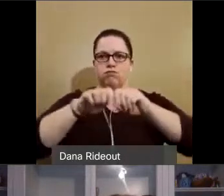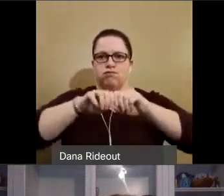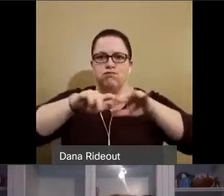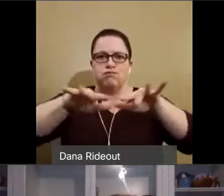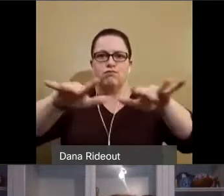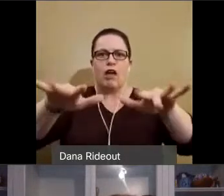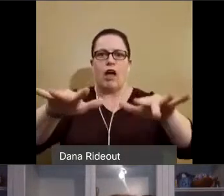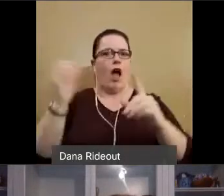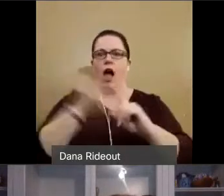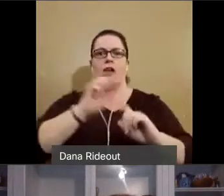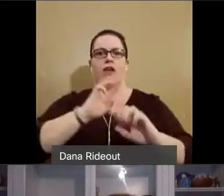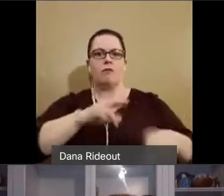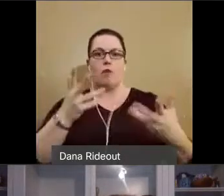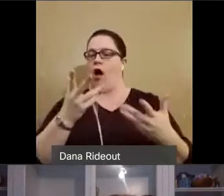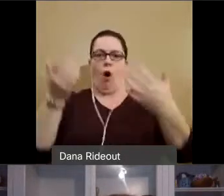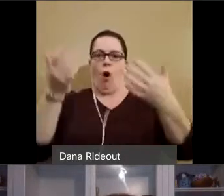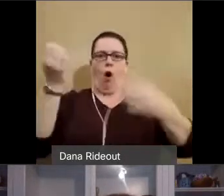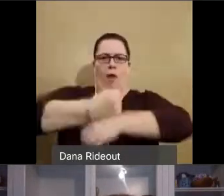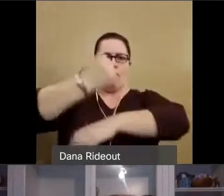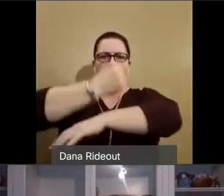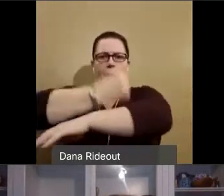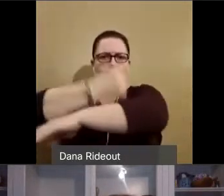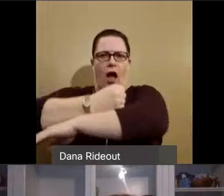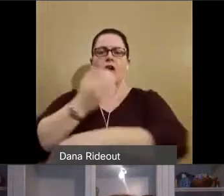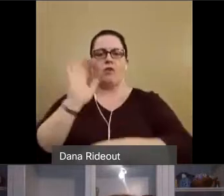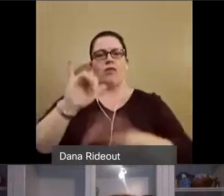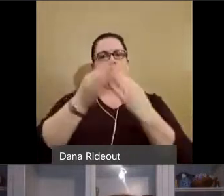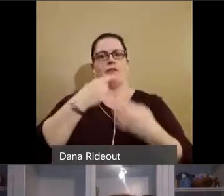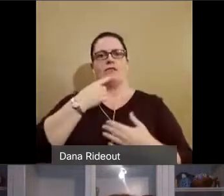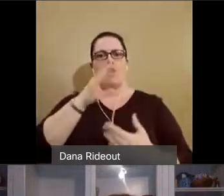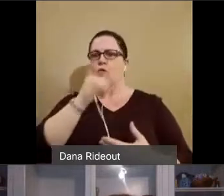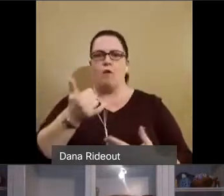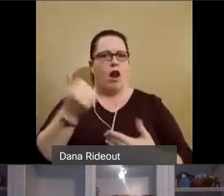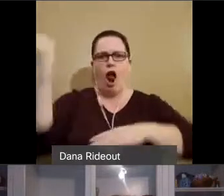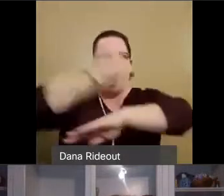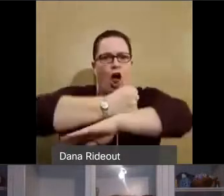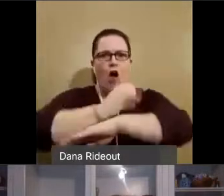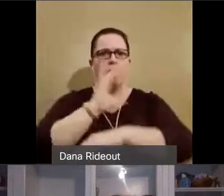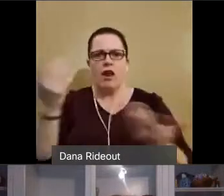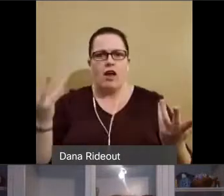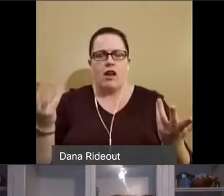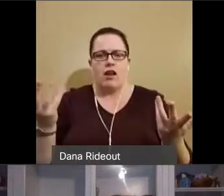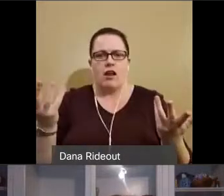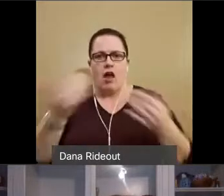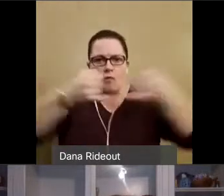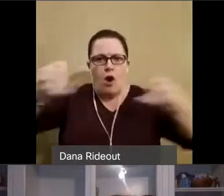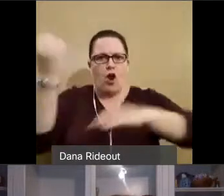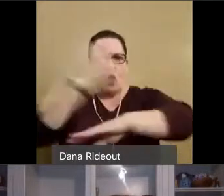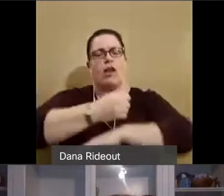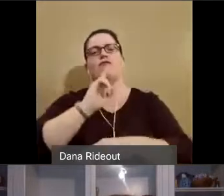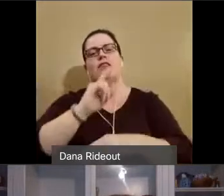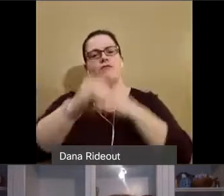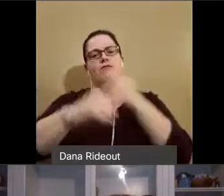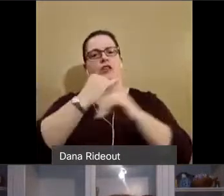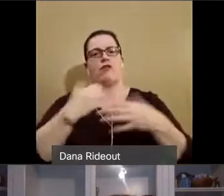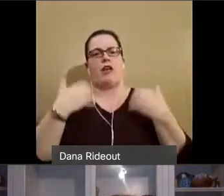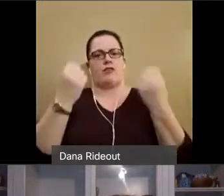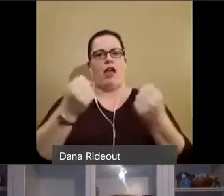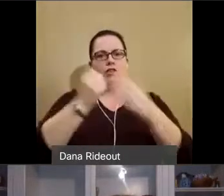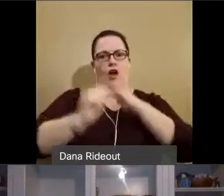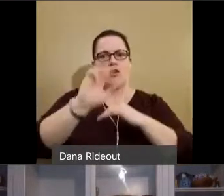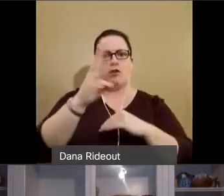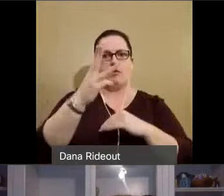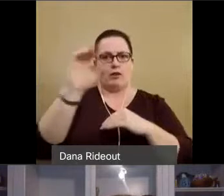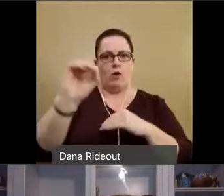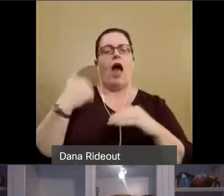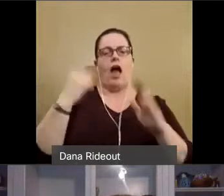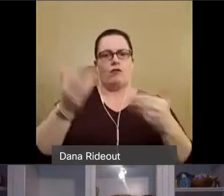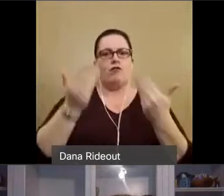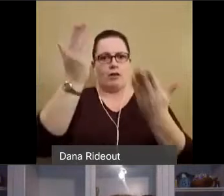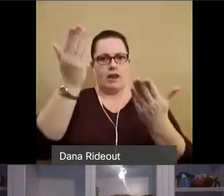And this is what all my family said to me, they said, why did we just shut all the borders shut the borders onto the international health regulations within the W, a joke there is a recommendation not to shop borders.